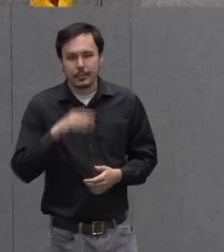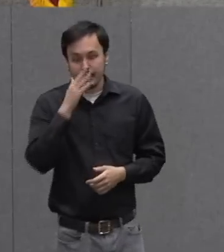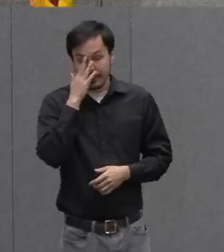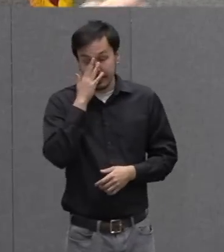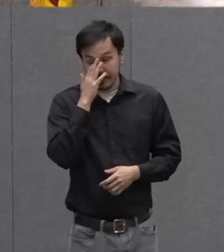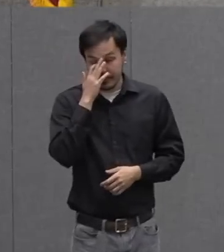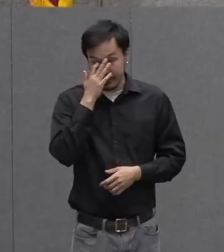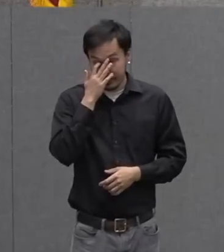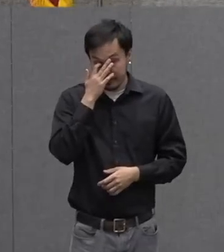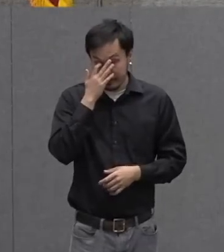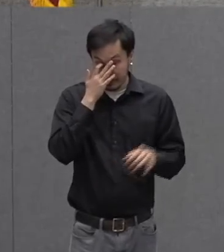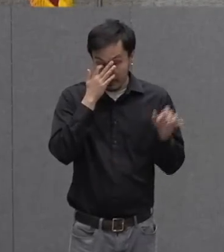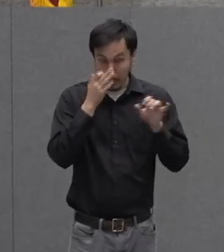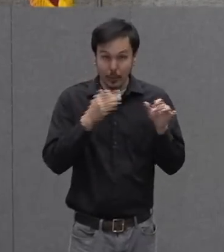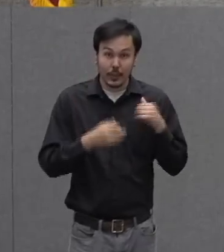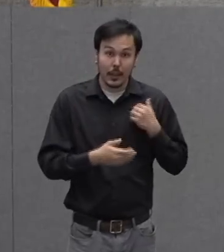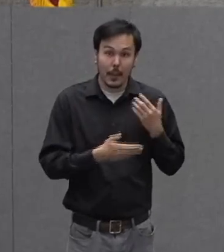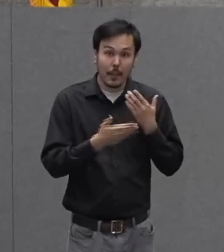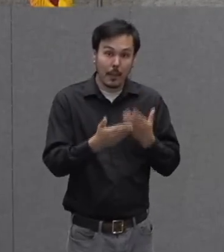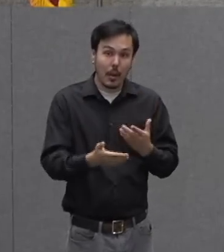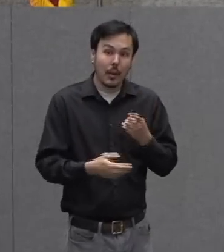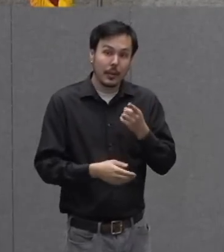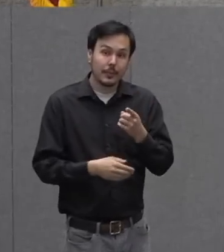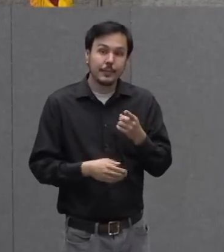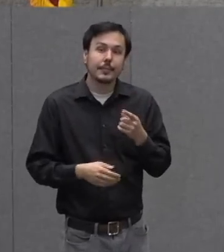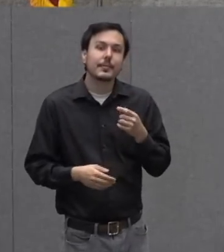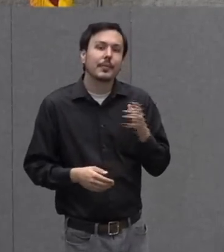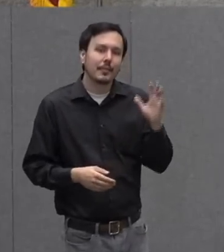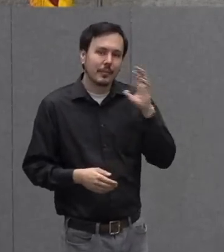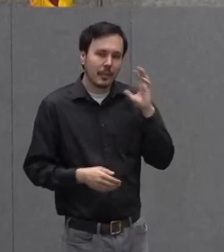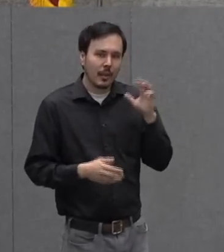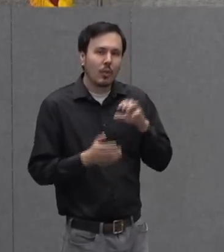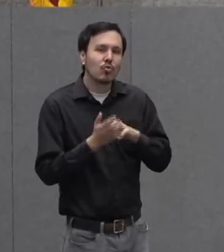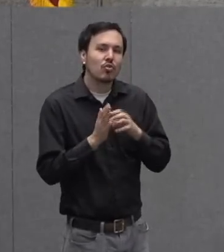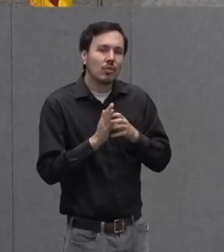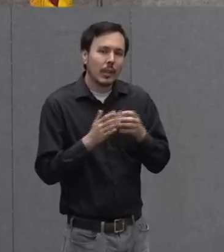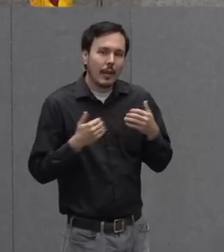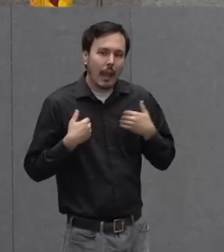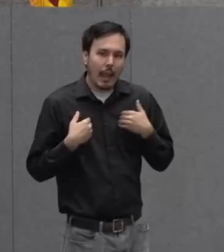I also brought this that held the cookies in this box that I took apart.